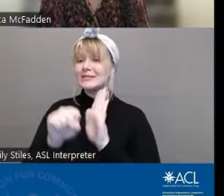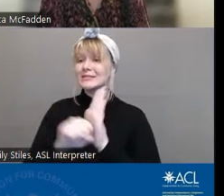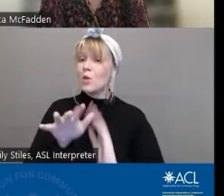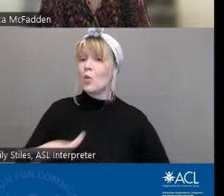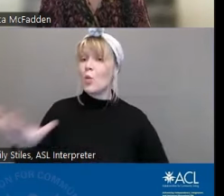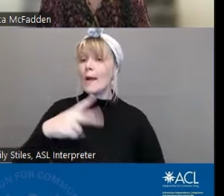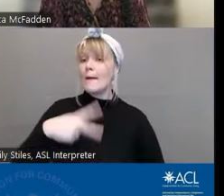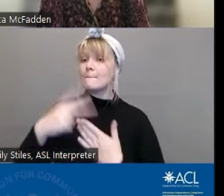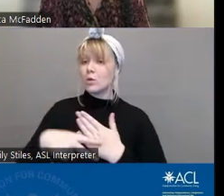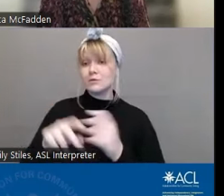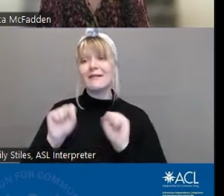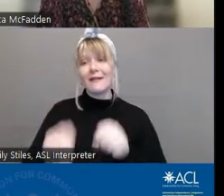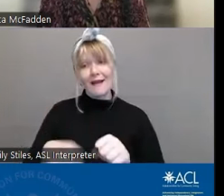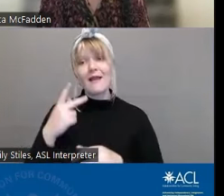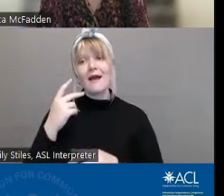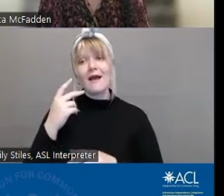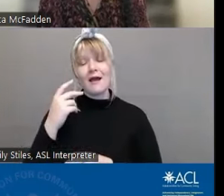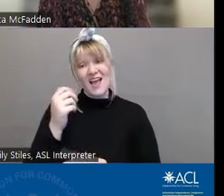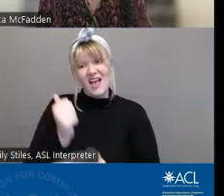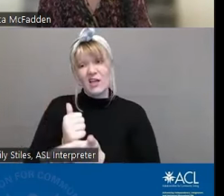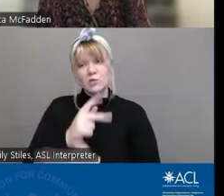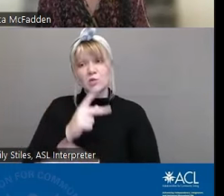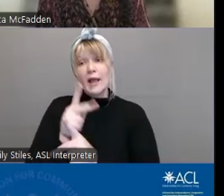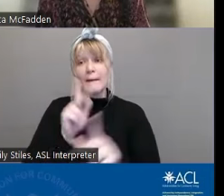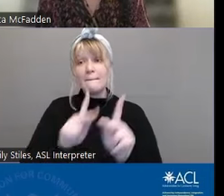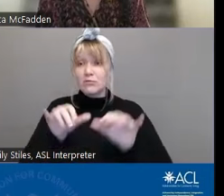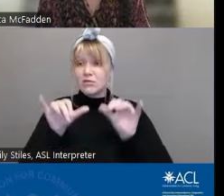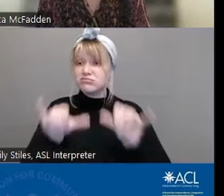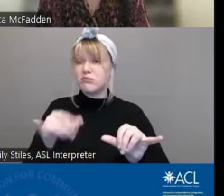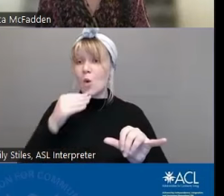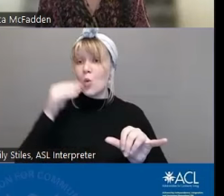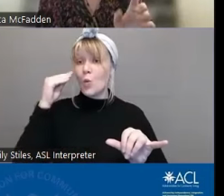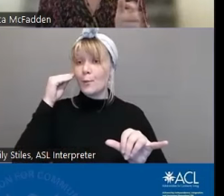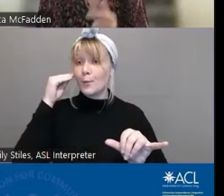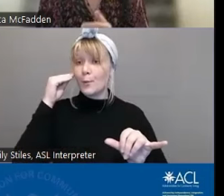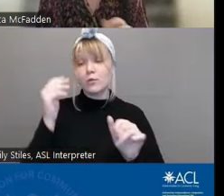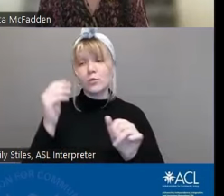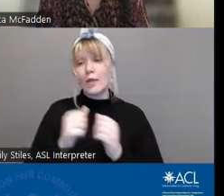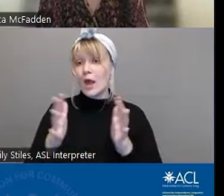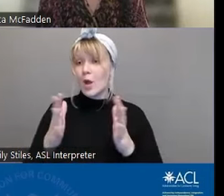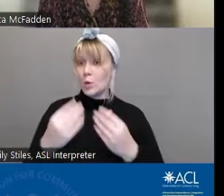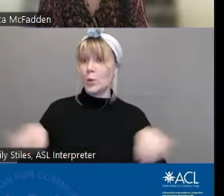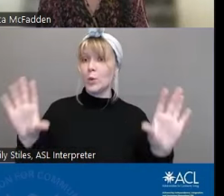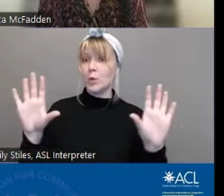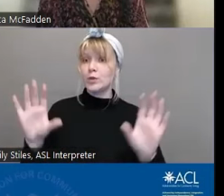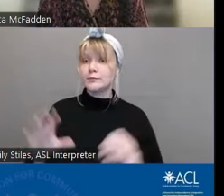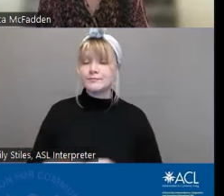help keep people housed. Then we’re going to hear from our three partners in New York and take some time to